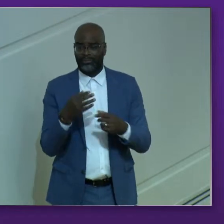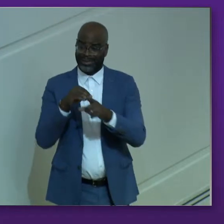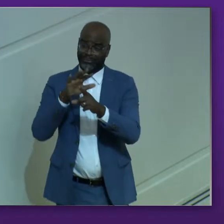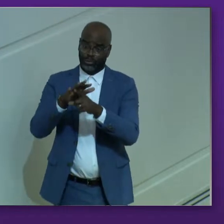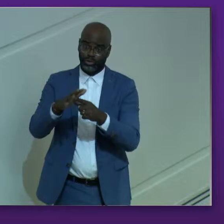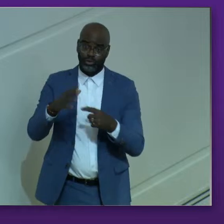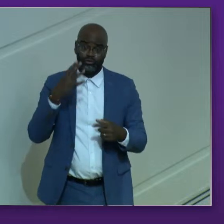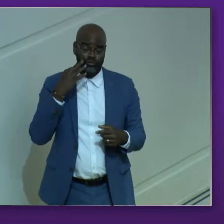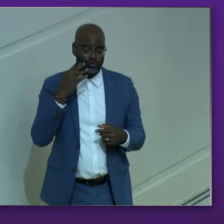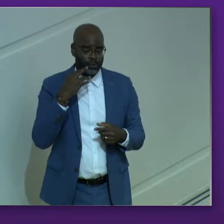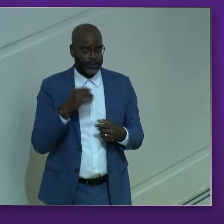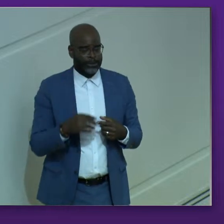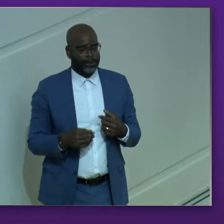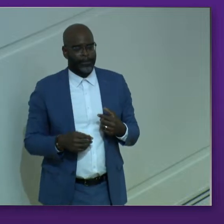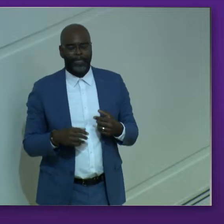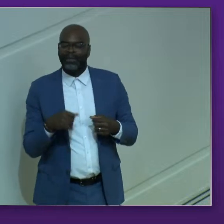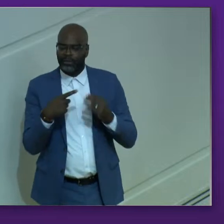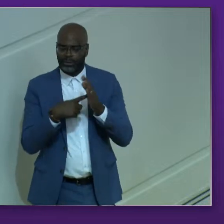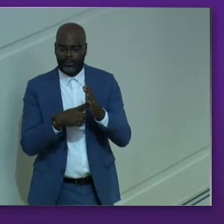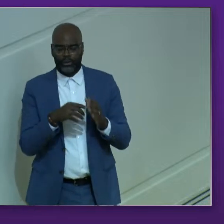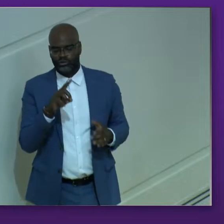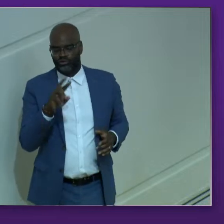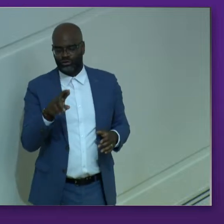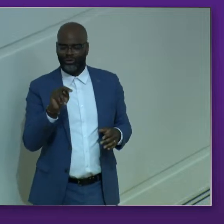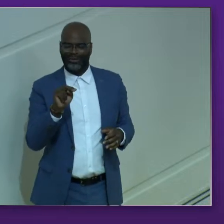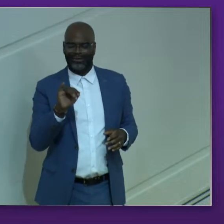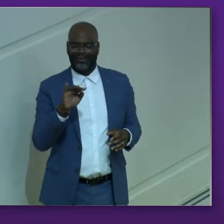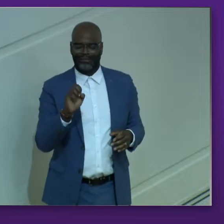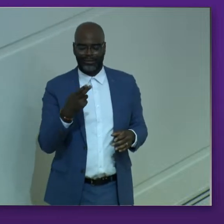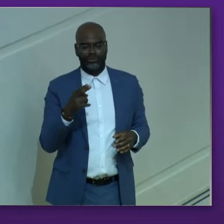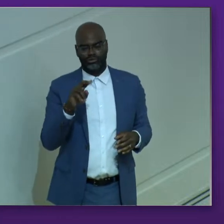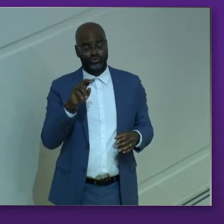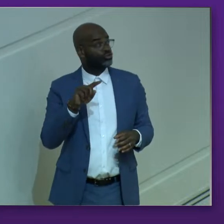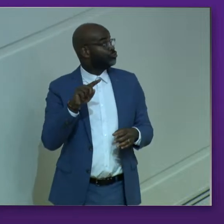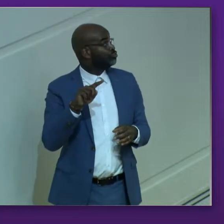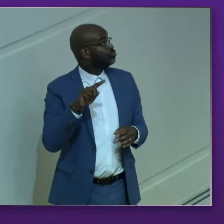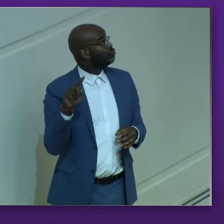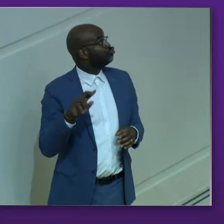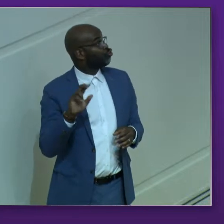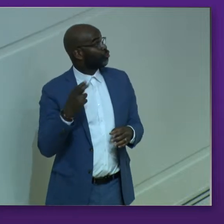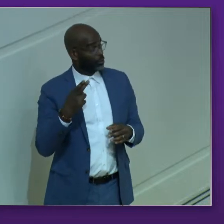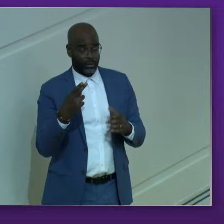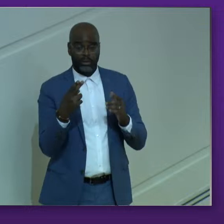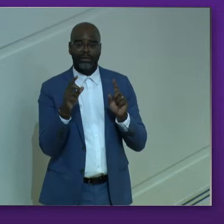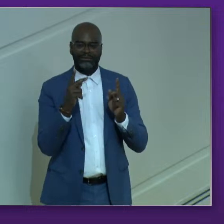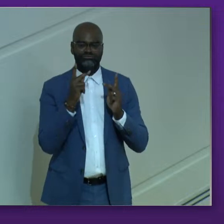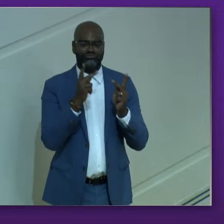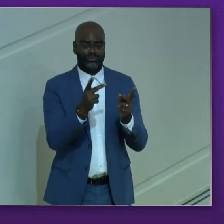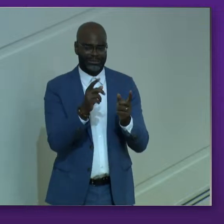IN ADDITION TO DRAWING PEOPLE TO OUR SPACES OURSTUDENTS AND FACULTY GO OUT INTO THE